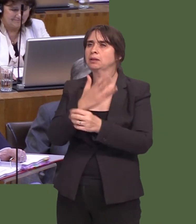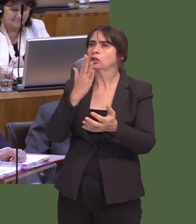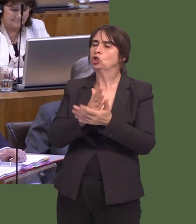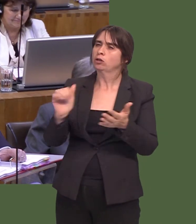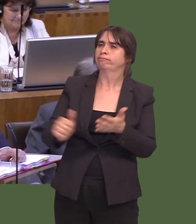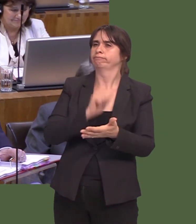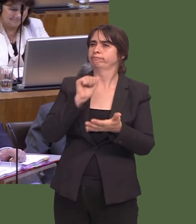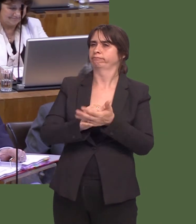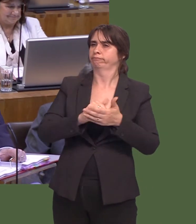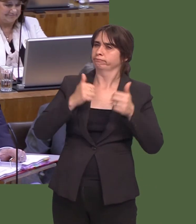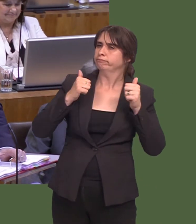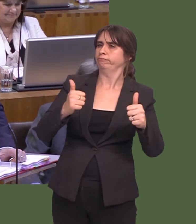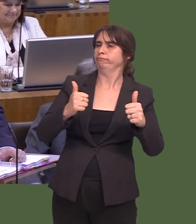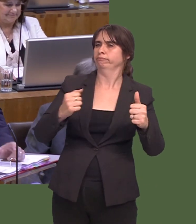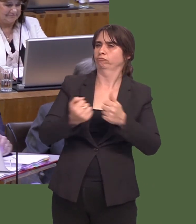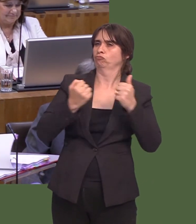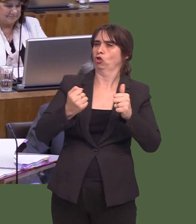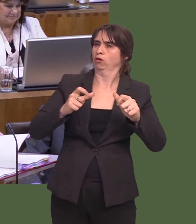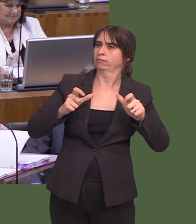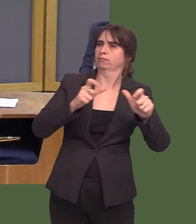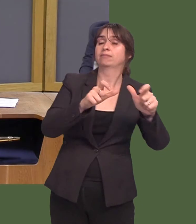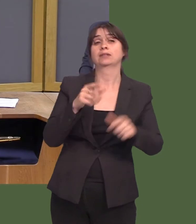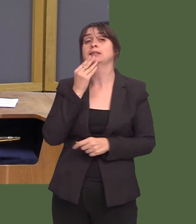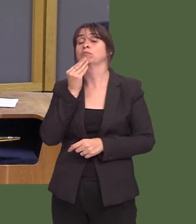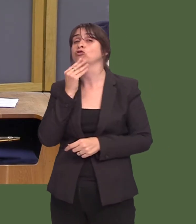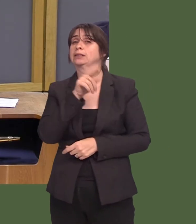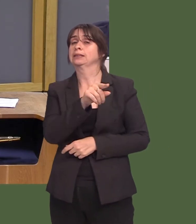But itís true to say that this is temporary, and not permanent. Vikki Howells: 9.